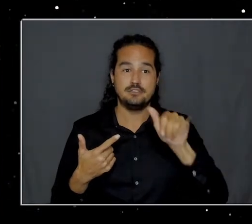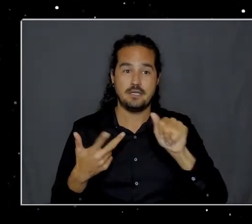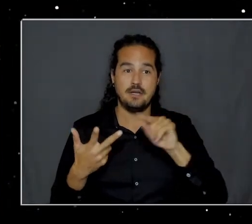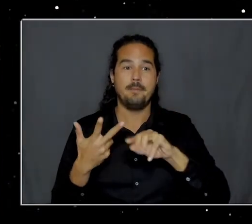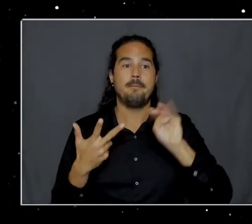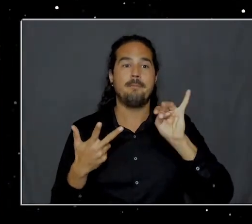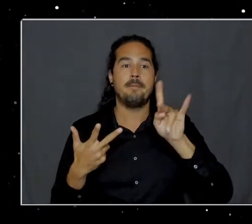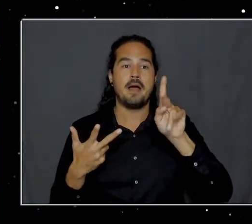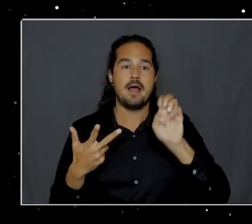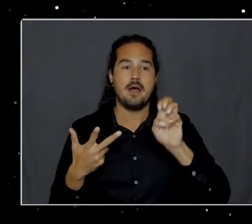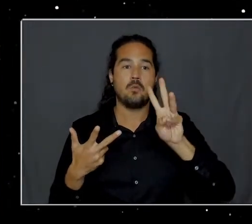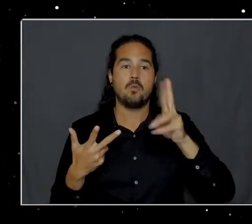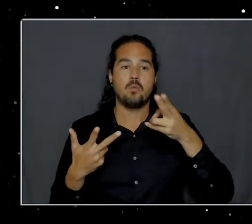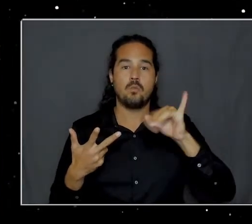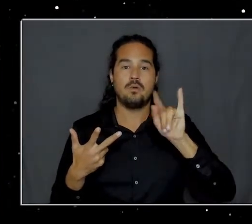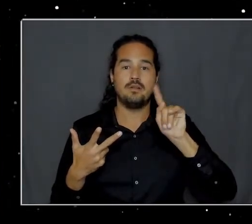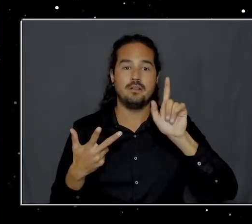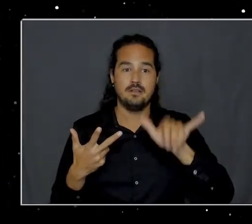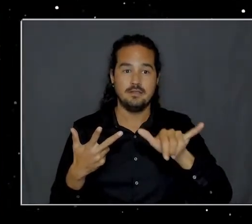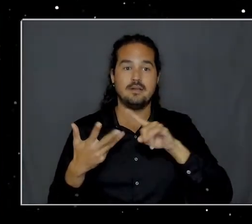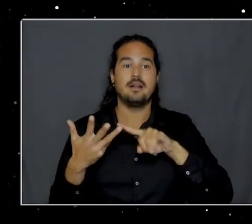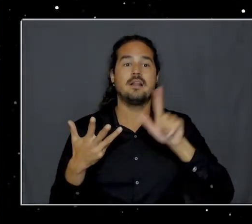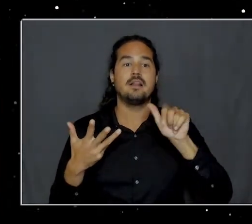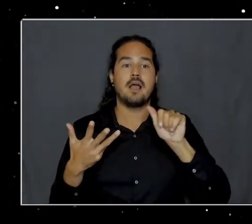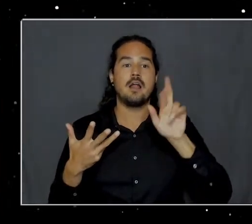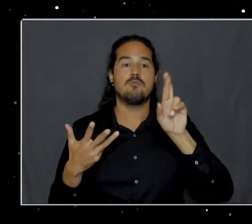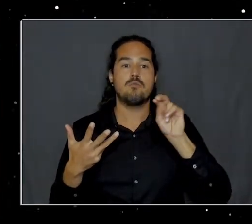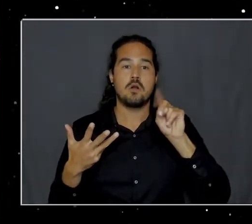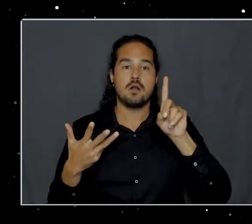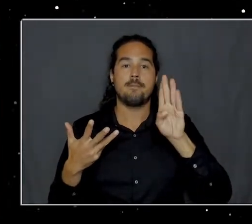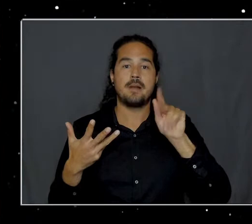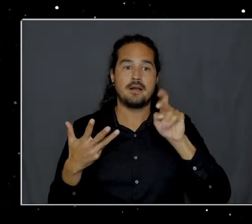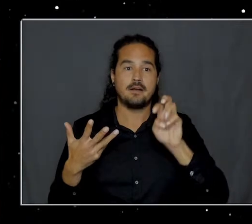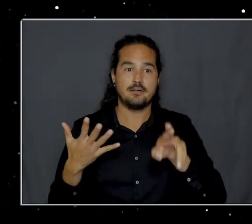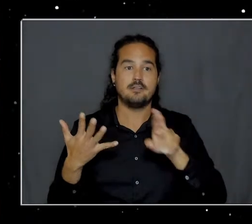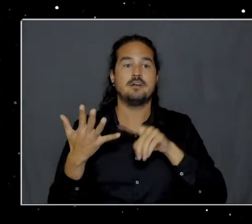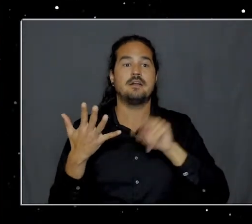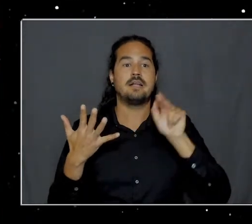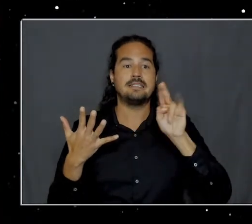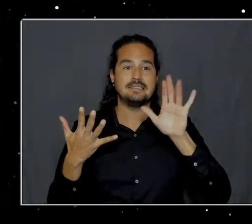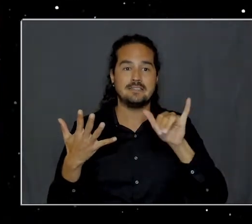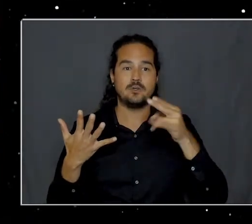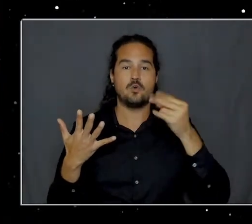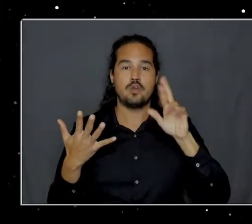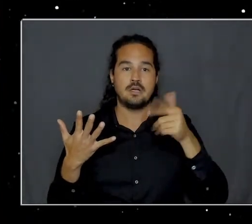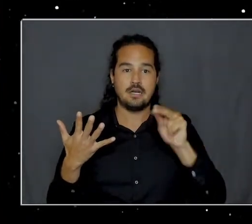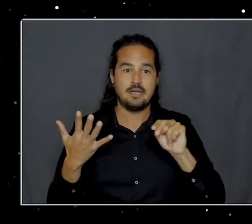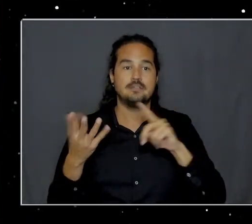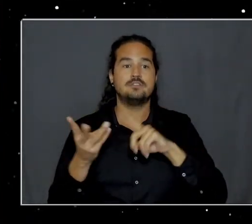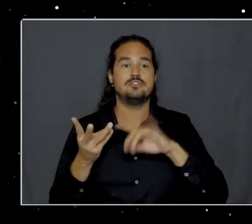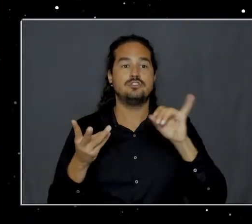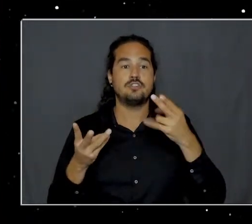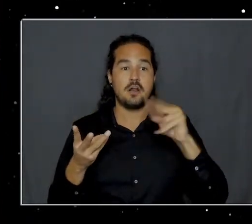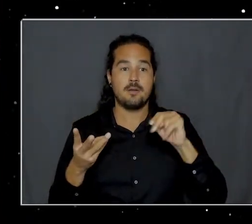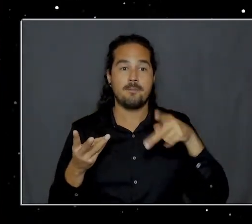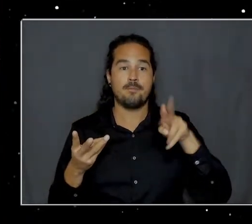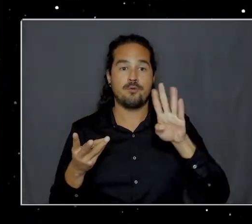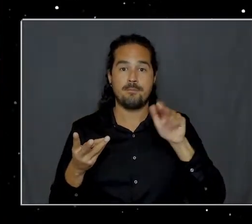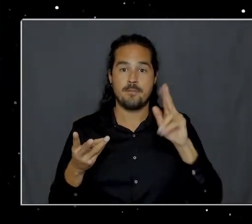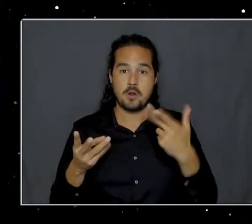MUNGIA, MIKE WITHEY, LA ROND BAKER, NANCY HORGAN, AND JOHN PURBAUGH.